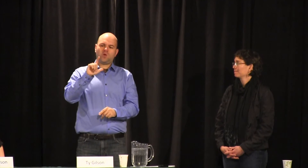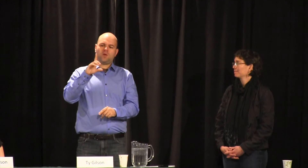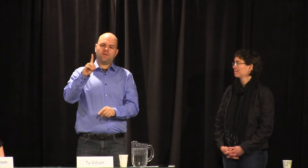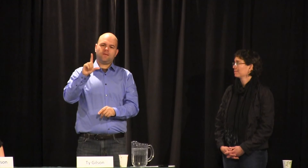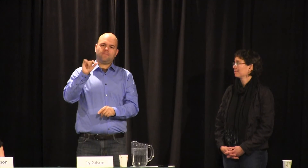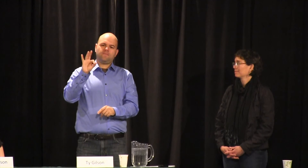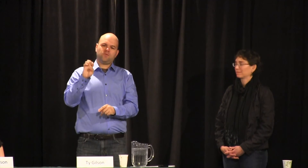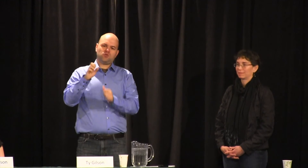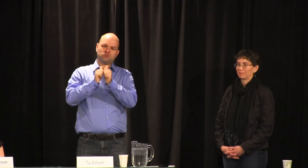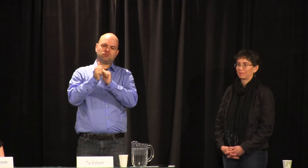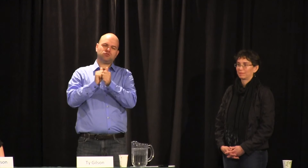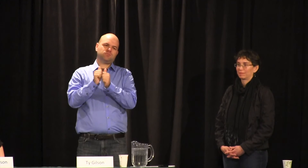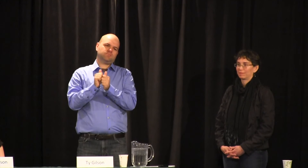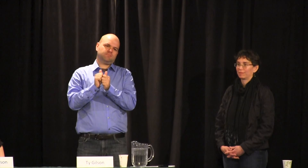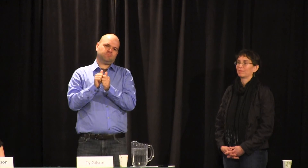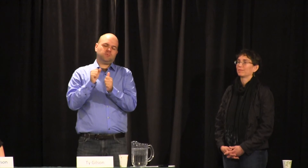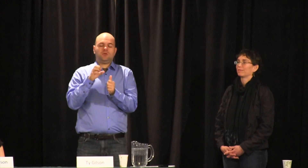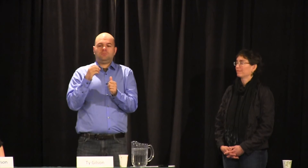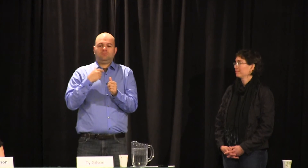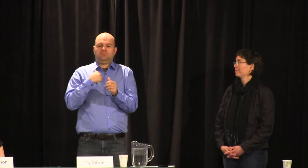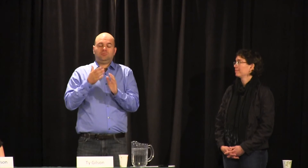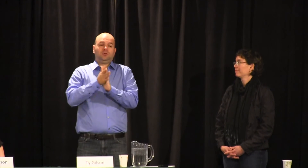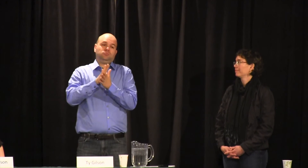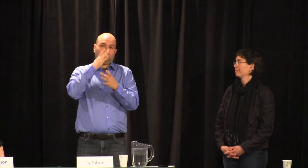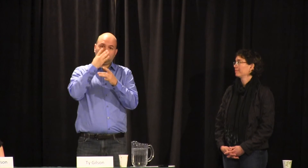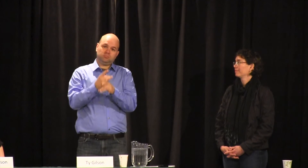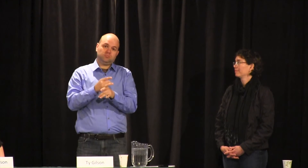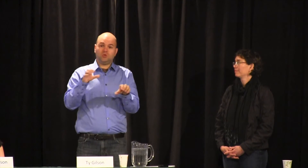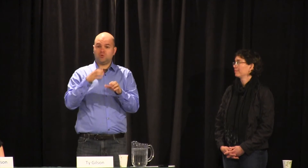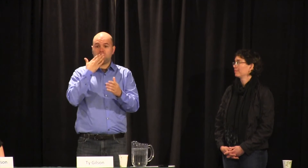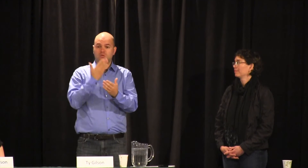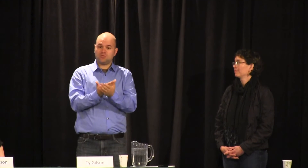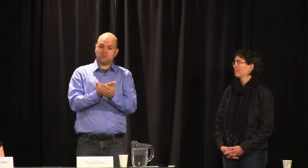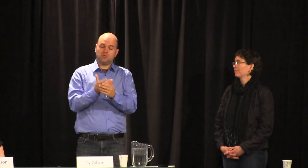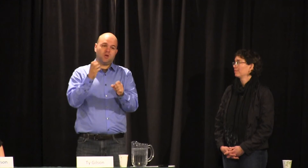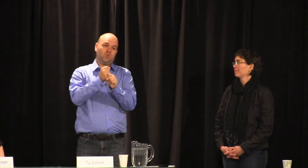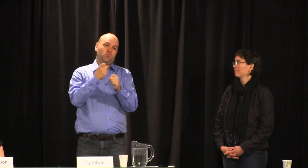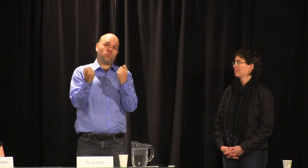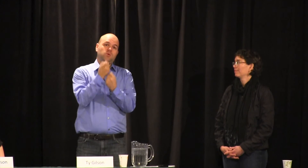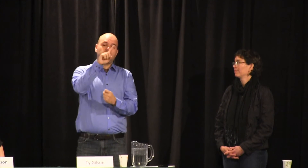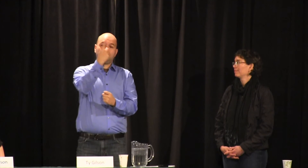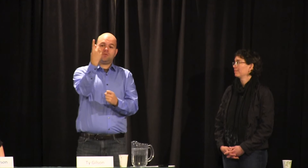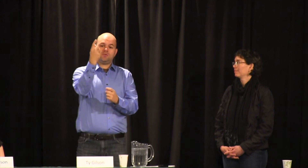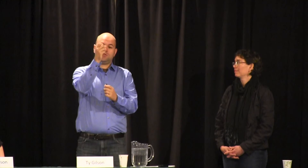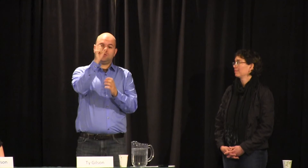and we had done some fish and wild life stuff -- was a competition in that. And I just became really interested in that,